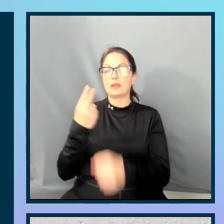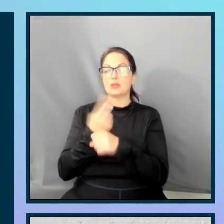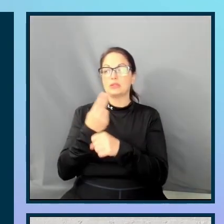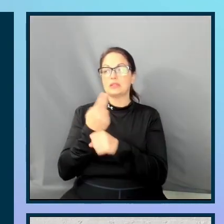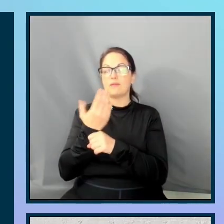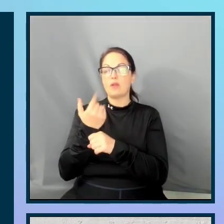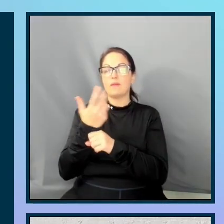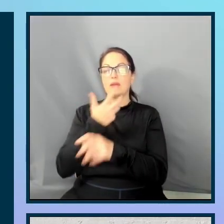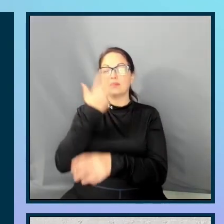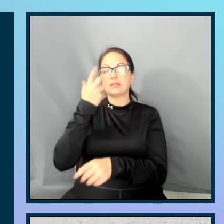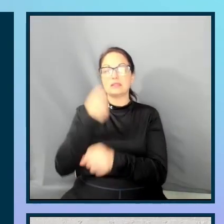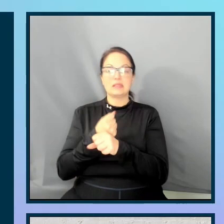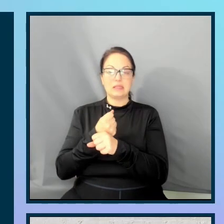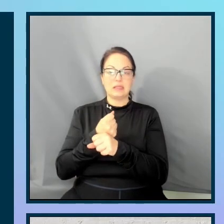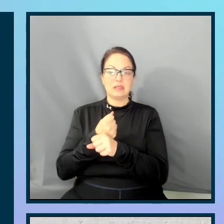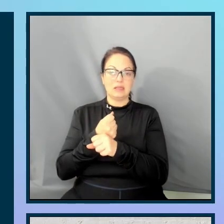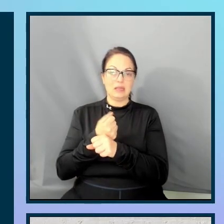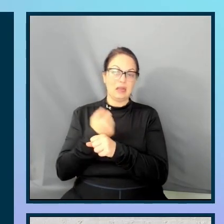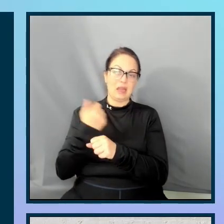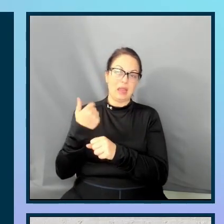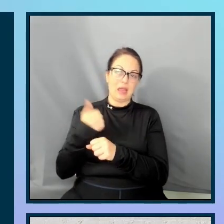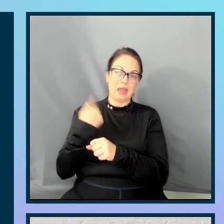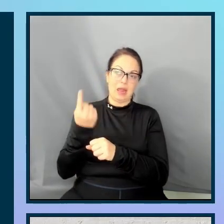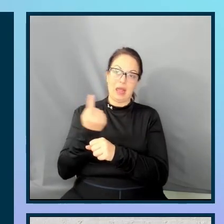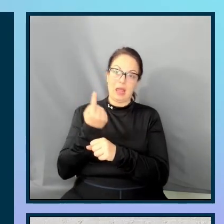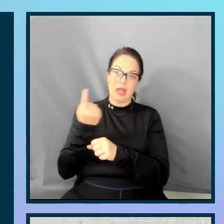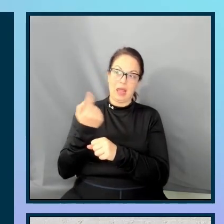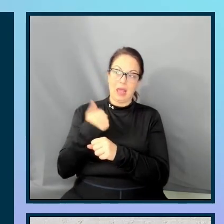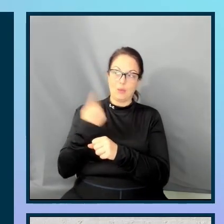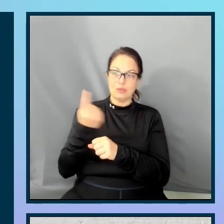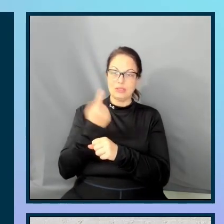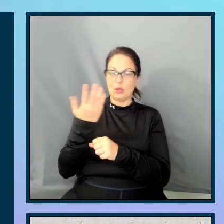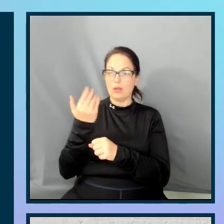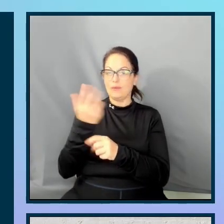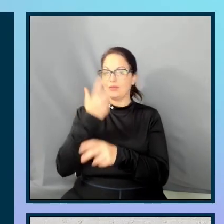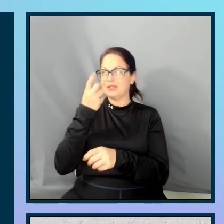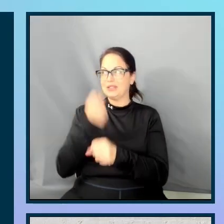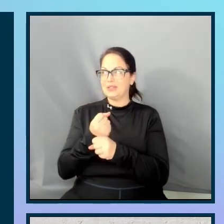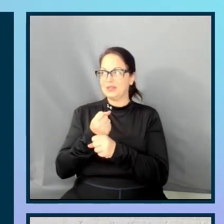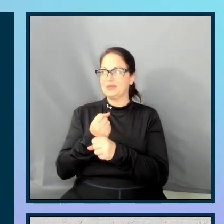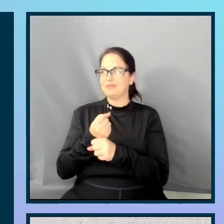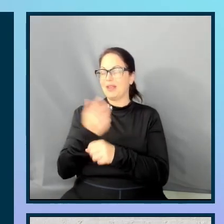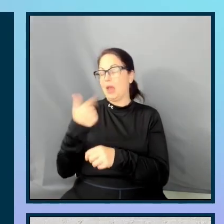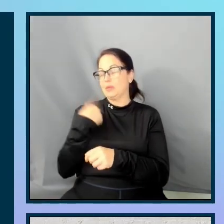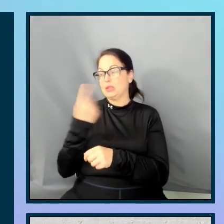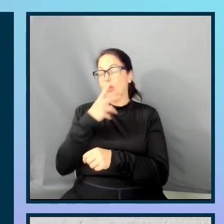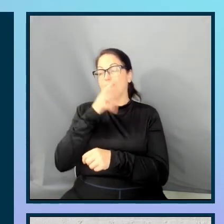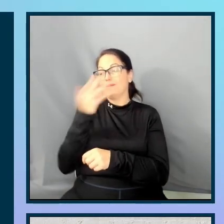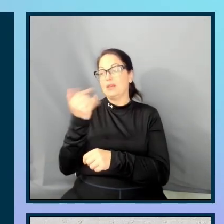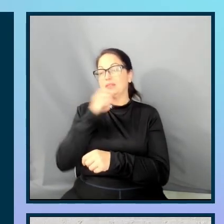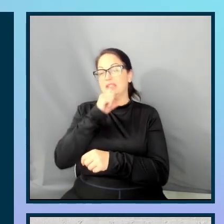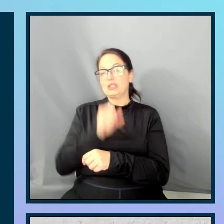and used to be the only 15 year old I ever knew to be on the platform. It has always aligned with my values